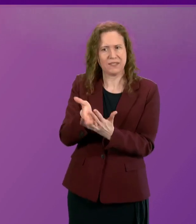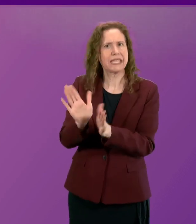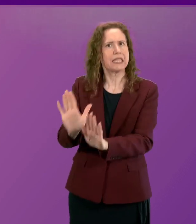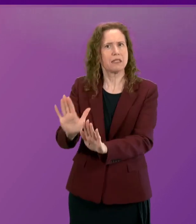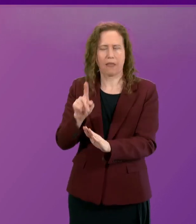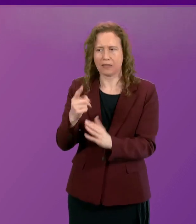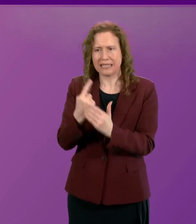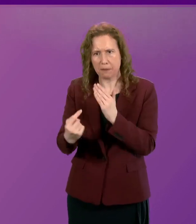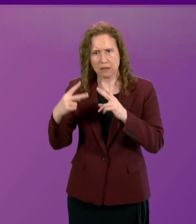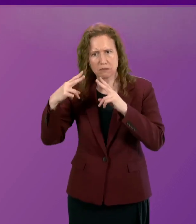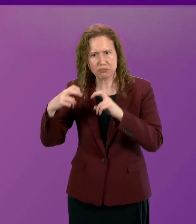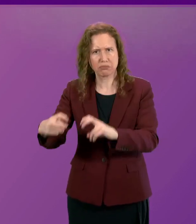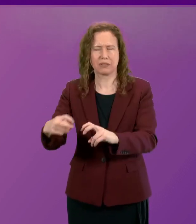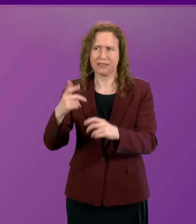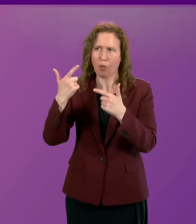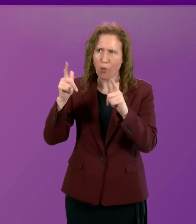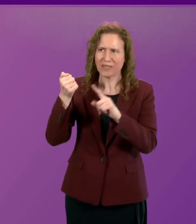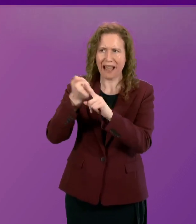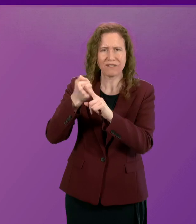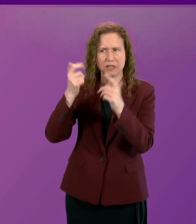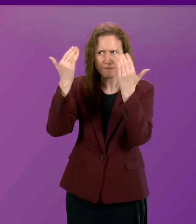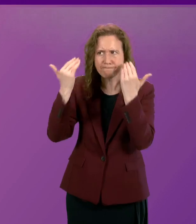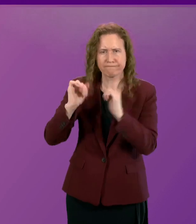intervene in the actions of the Lord Advocate in that respect.